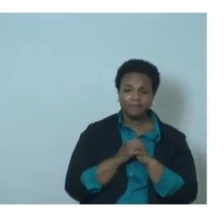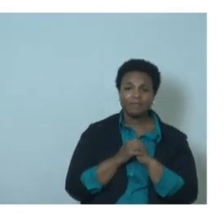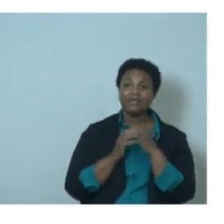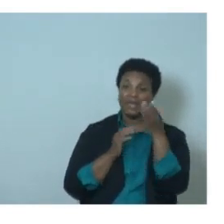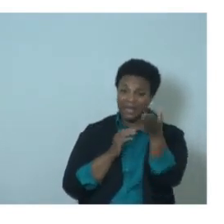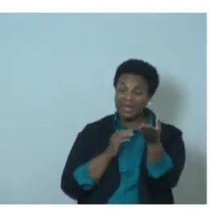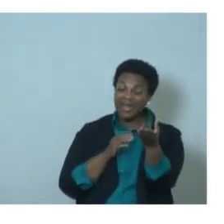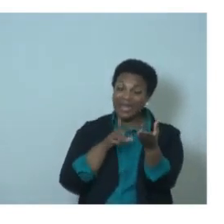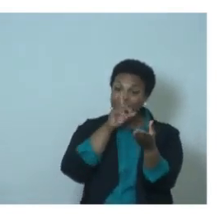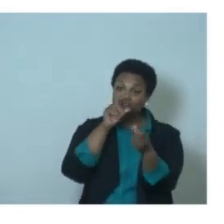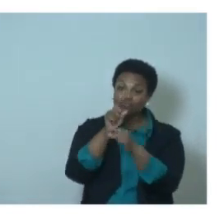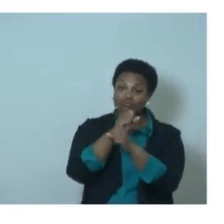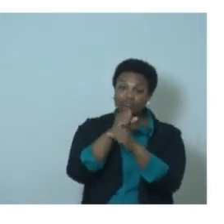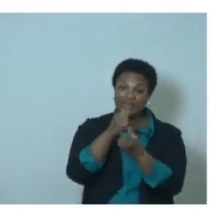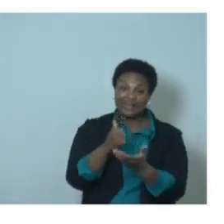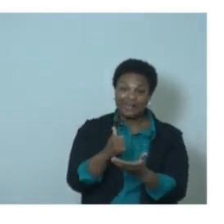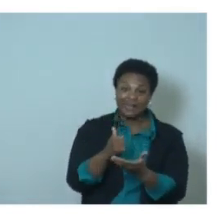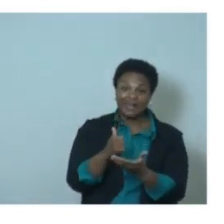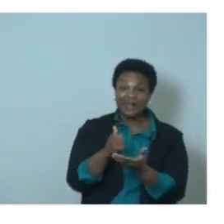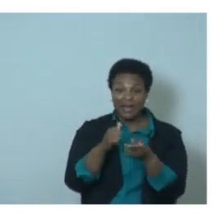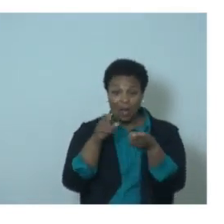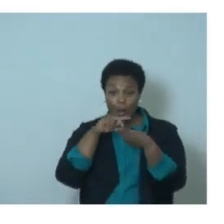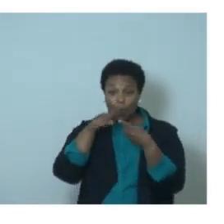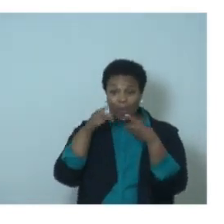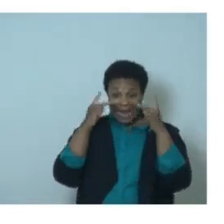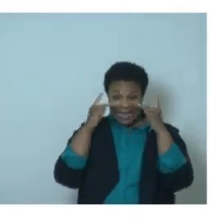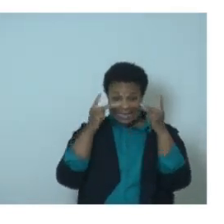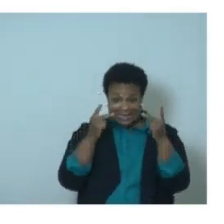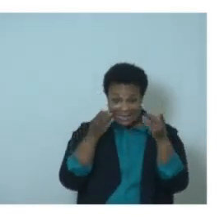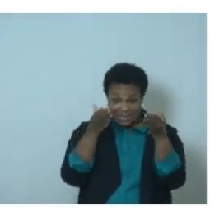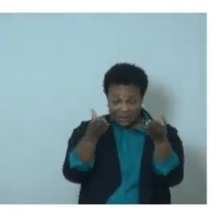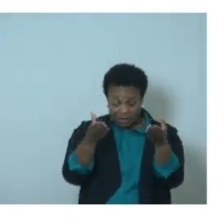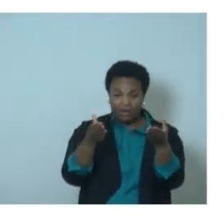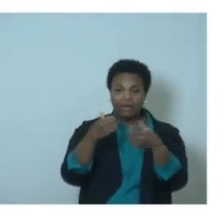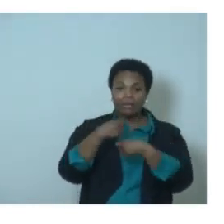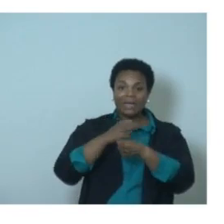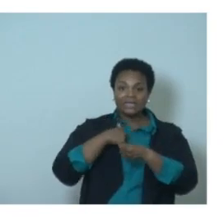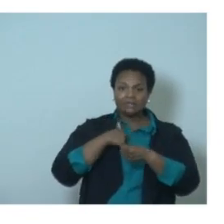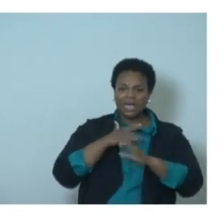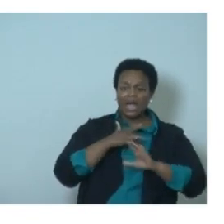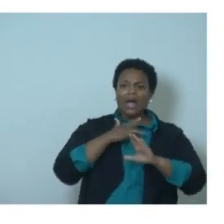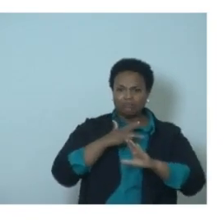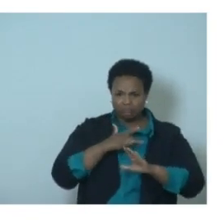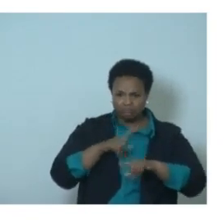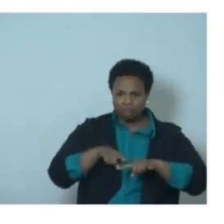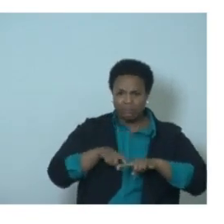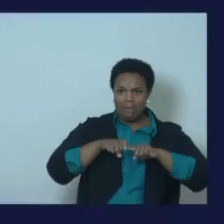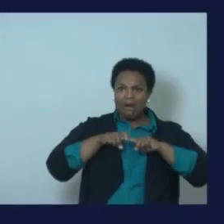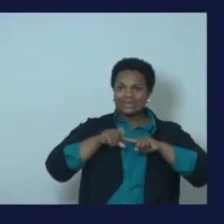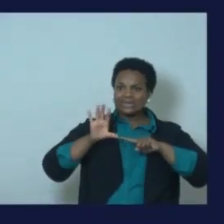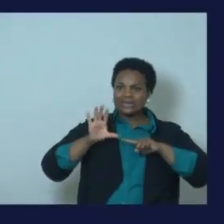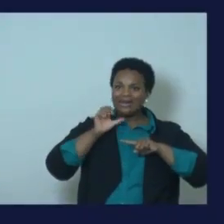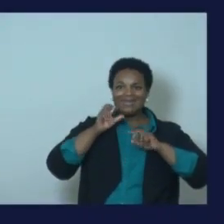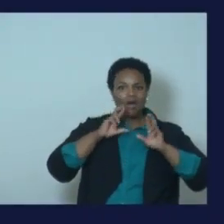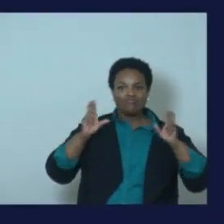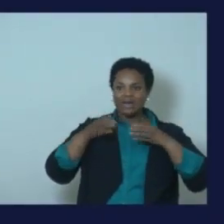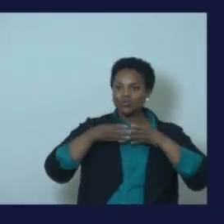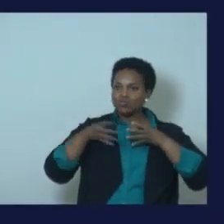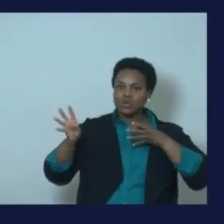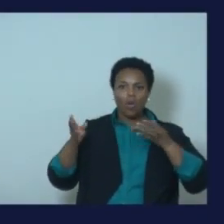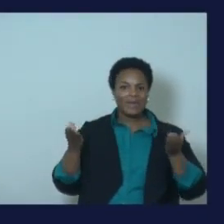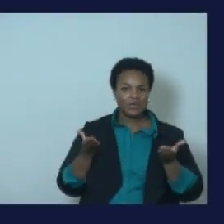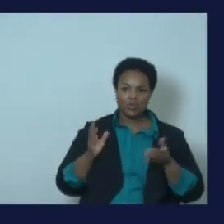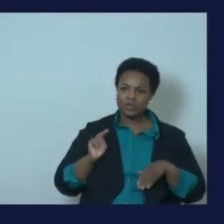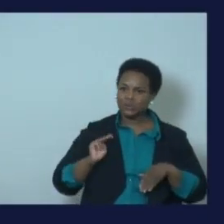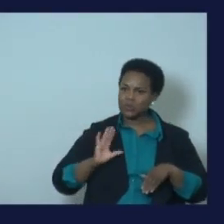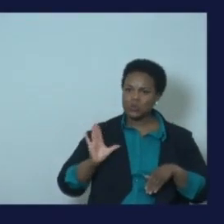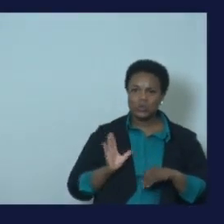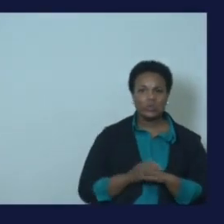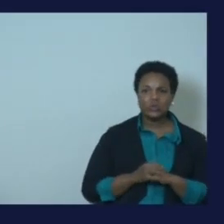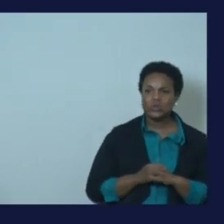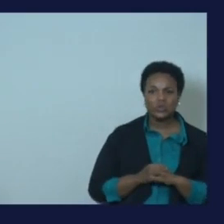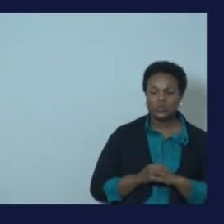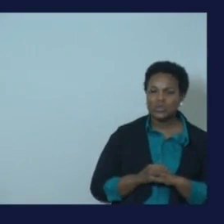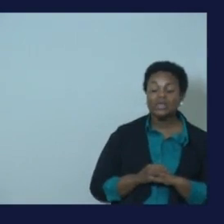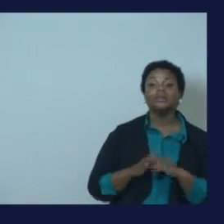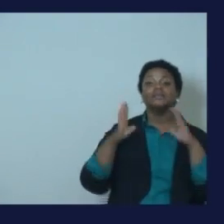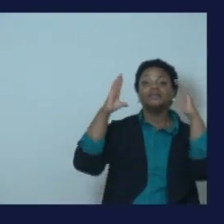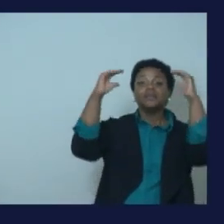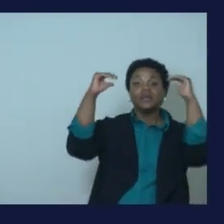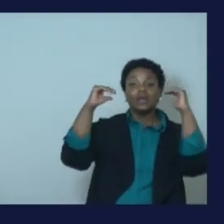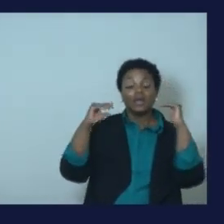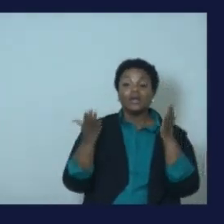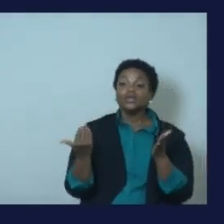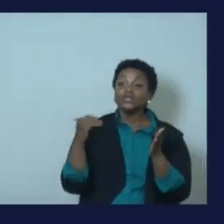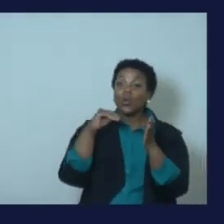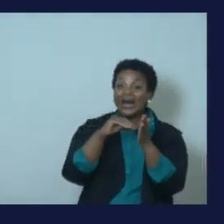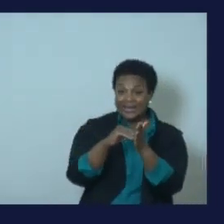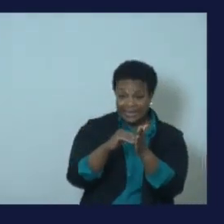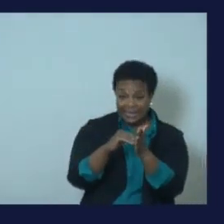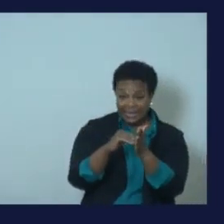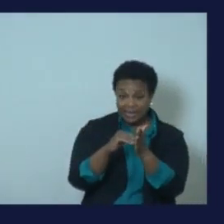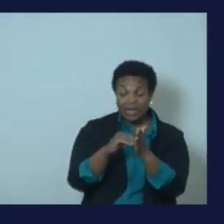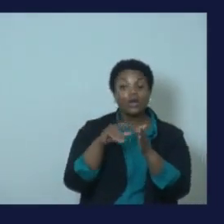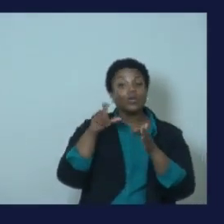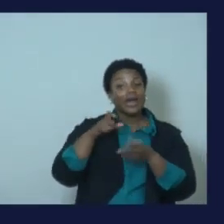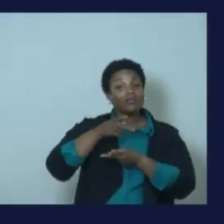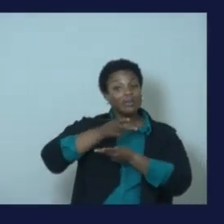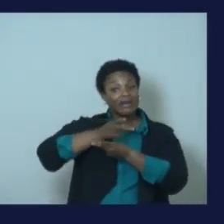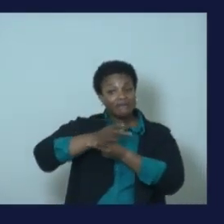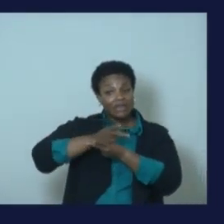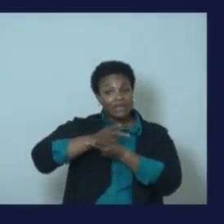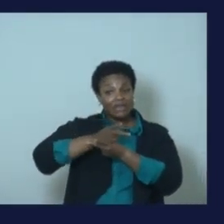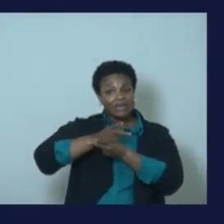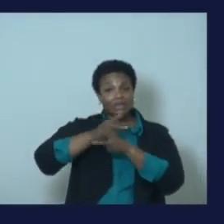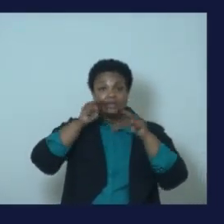SO THIS IS A THIS EVIDENCE IS DRAMATIC AND IT’S SOMETHING THAT GIVES ALL DECISION MAKERS AND ALL GOVERNORS PAUSE ABOUT WHERE WE ARE IN ECONOMIES NEXT SLIDE.